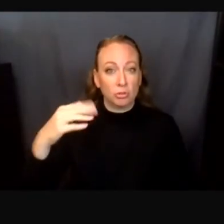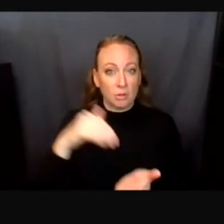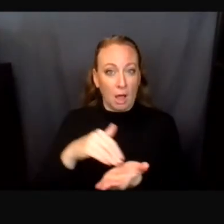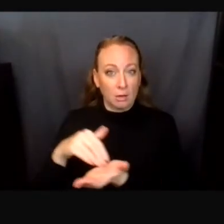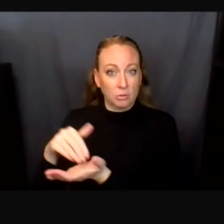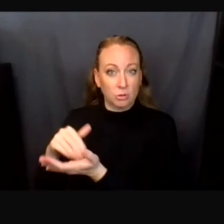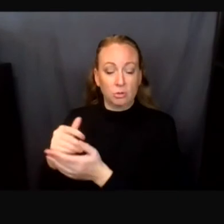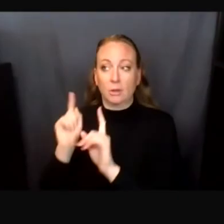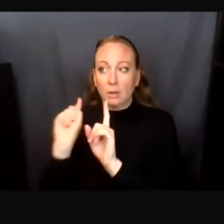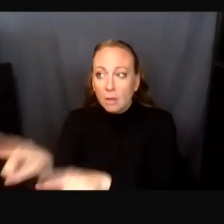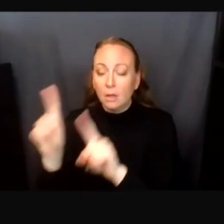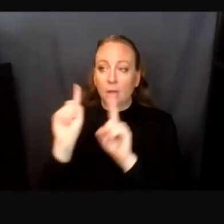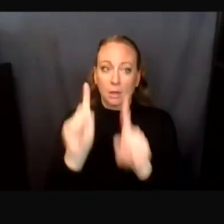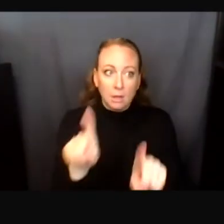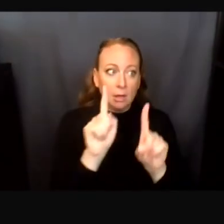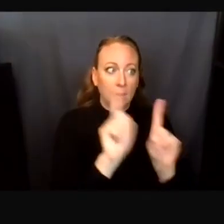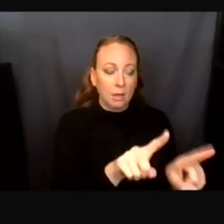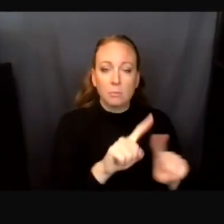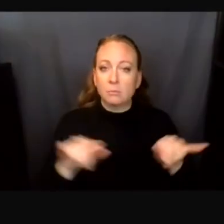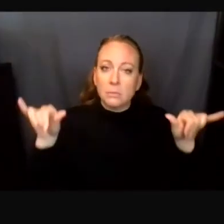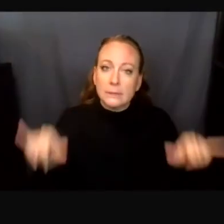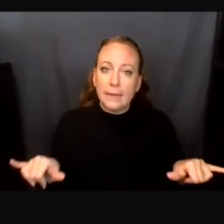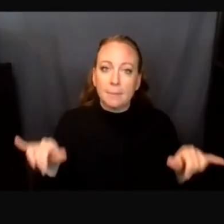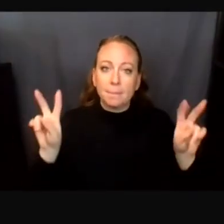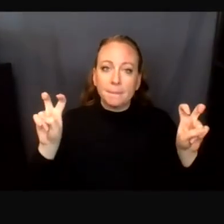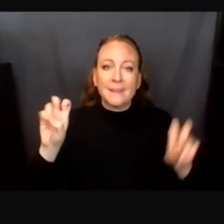cause I kept on having these passing out spells.